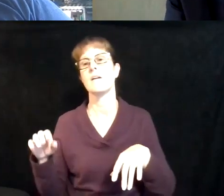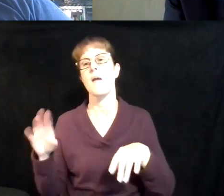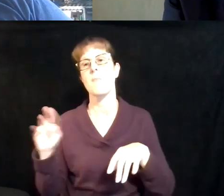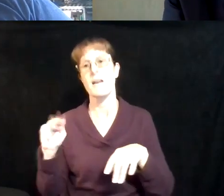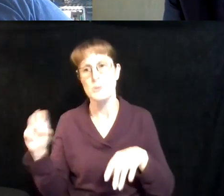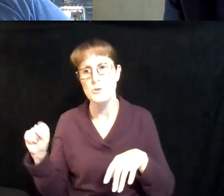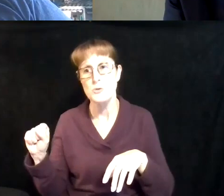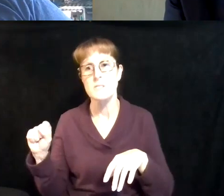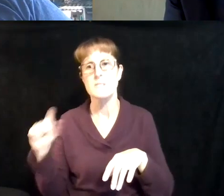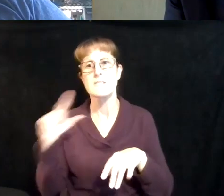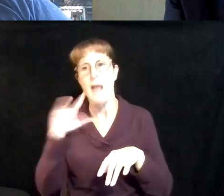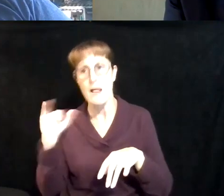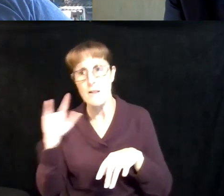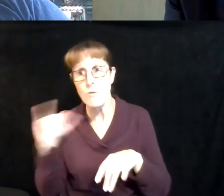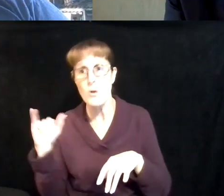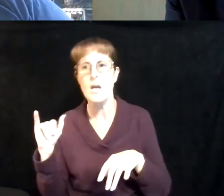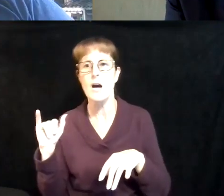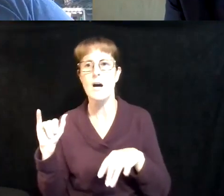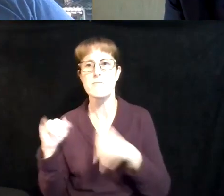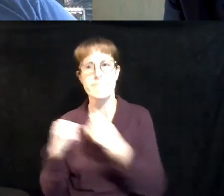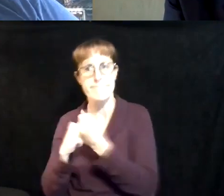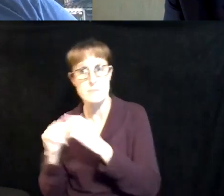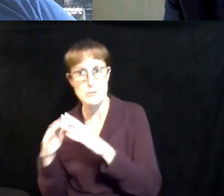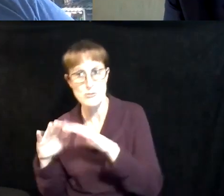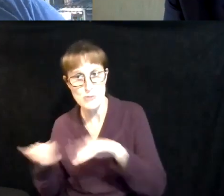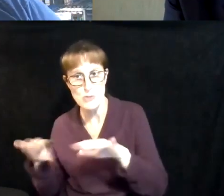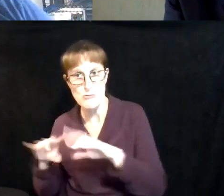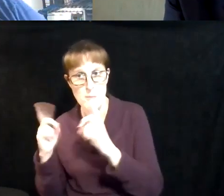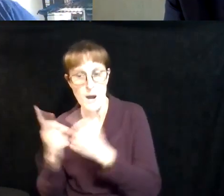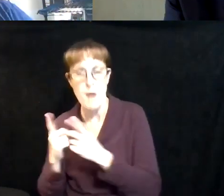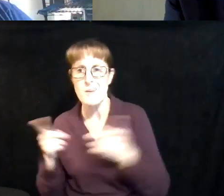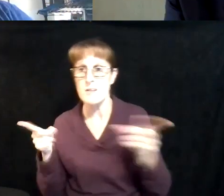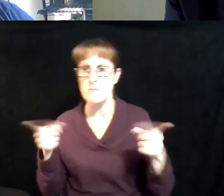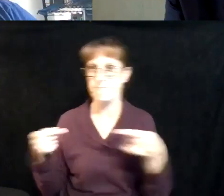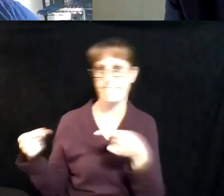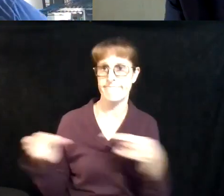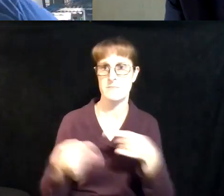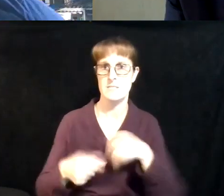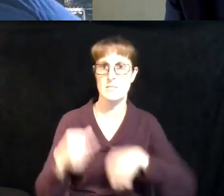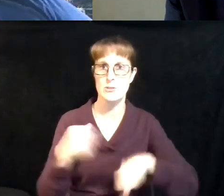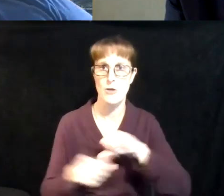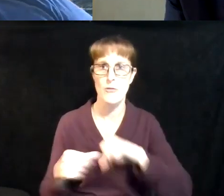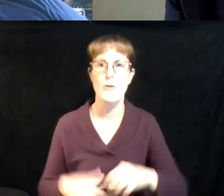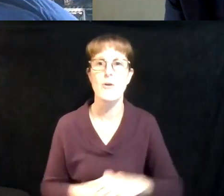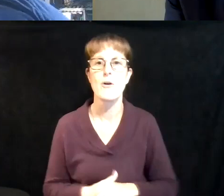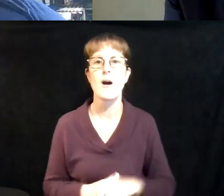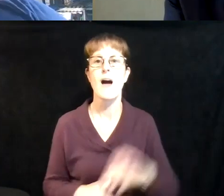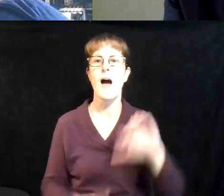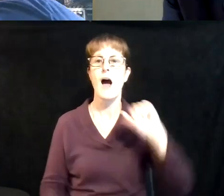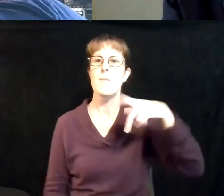the Applied Physics Laboratory affiliated with Johns Hopkins University was designing a device that